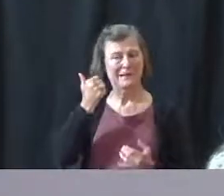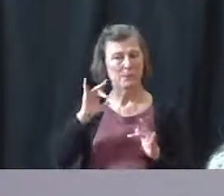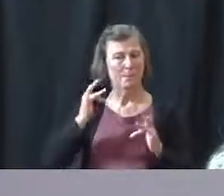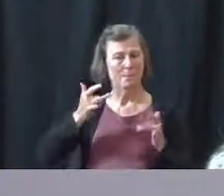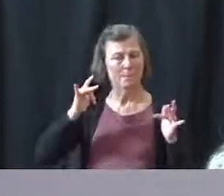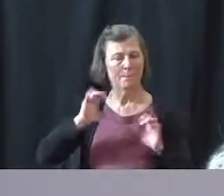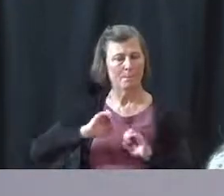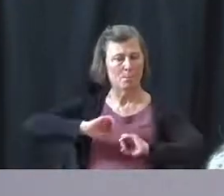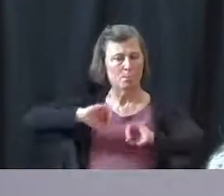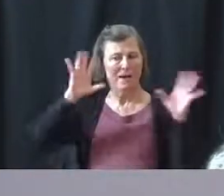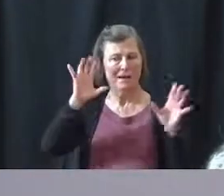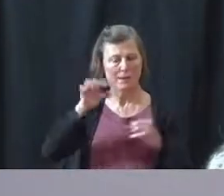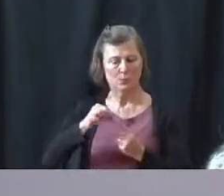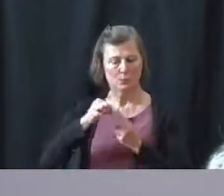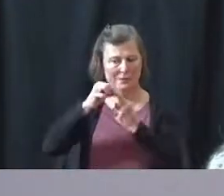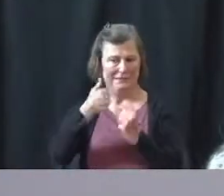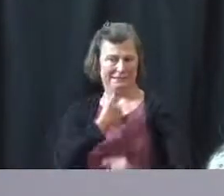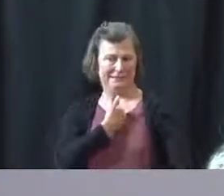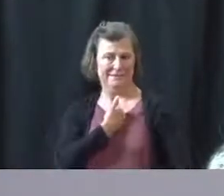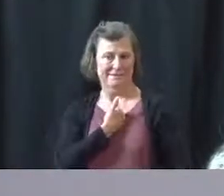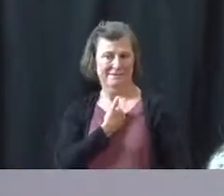beautiful unique self.